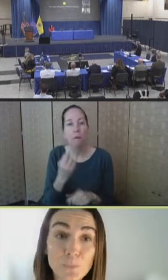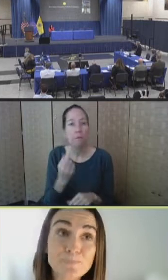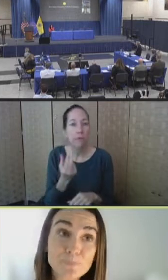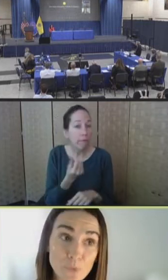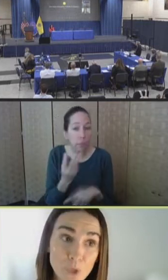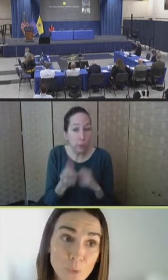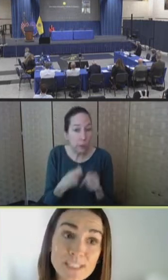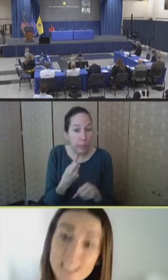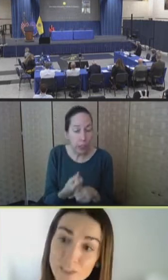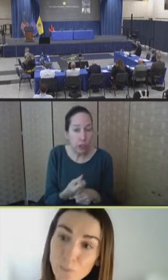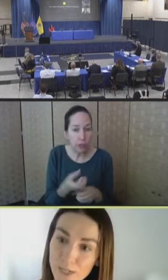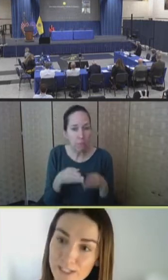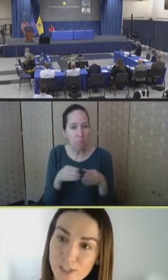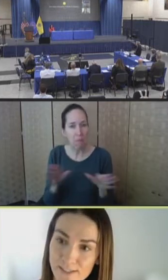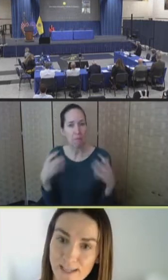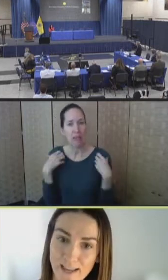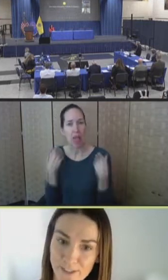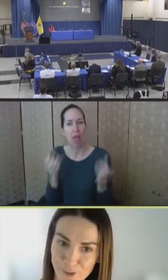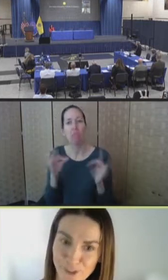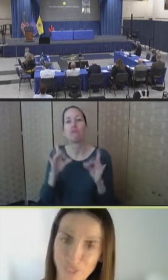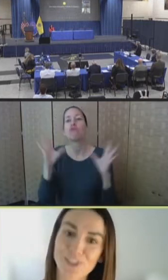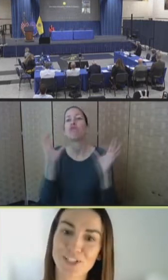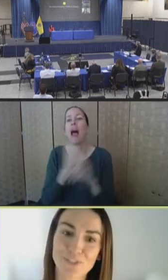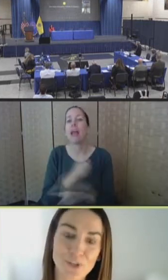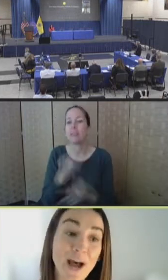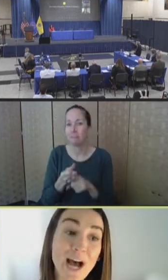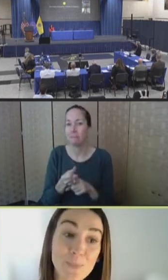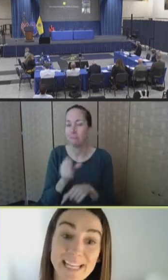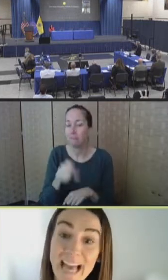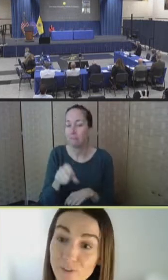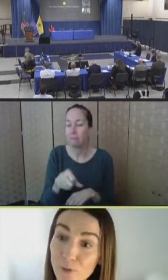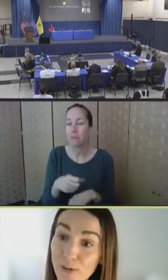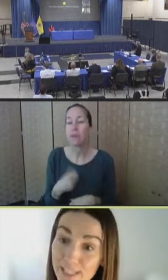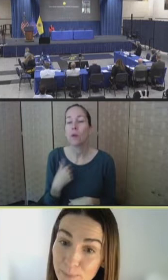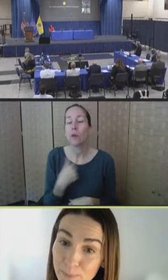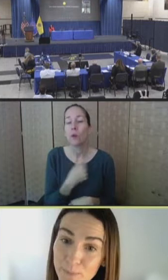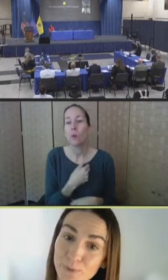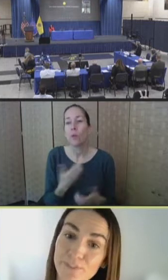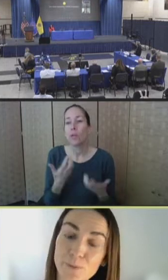we didn't want to just answer this question of, you know, how many have already been bereaved